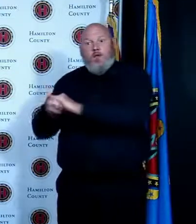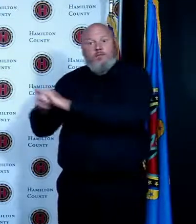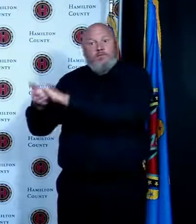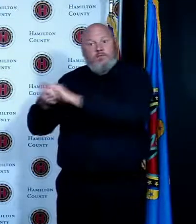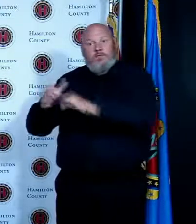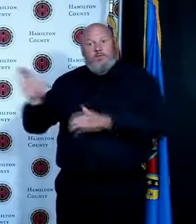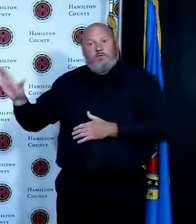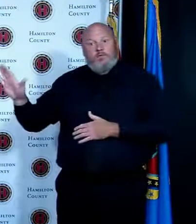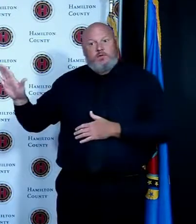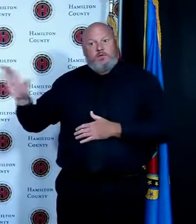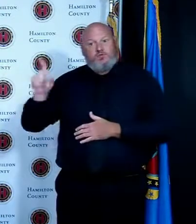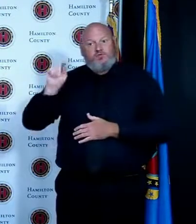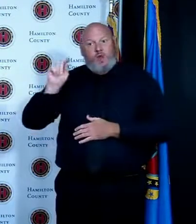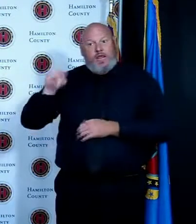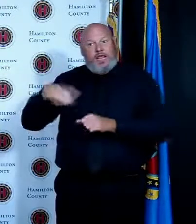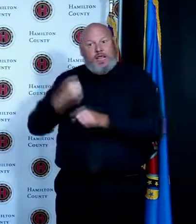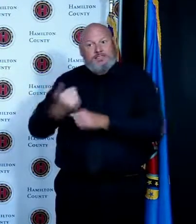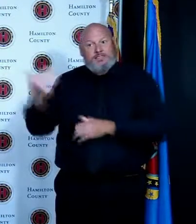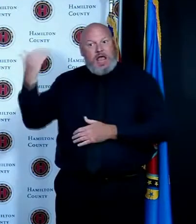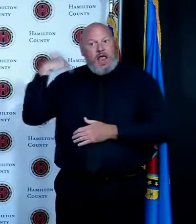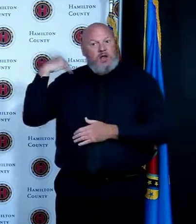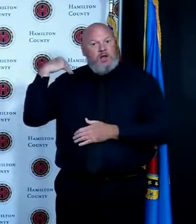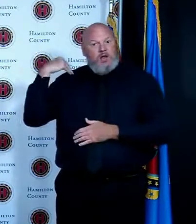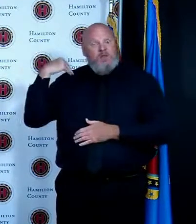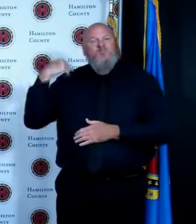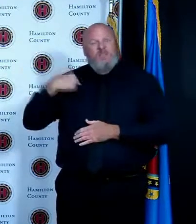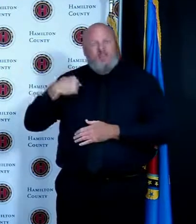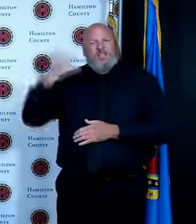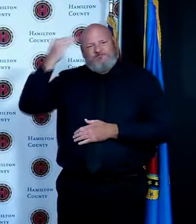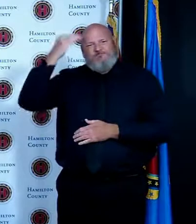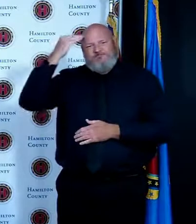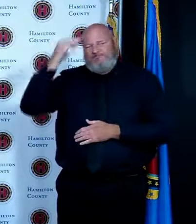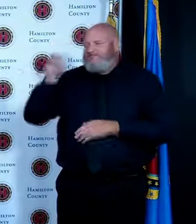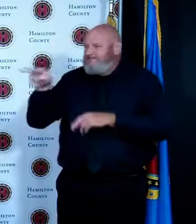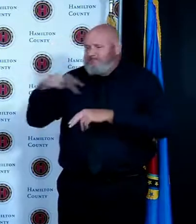uh and what they're doing and what is incorporated in their initiatives